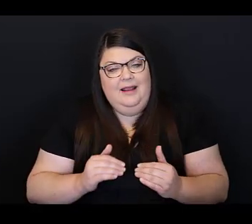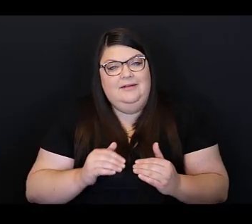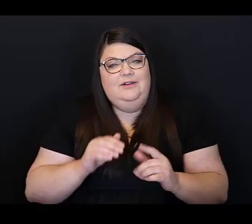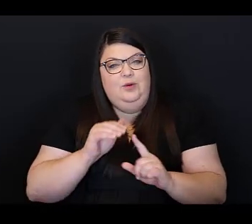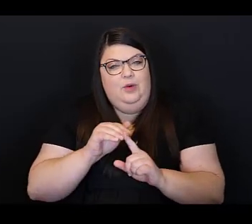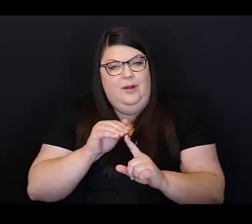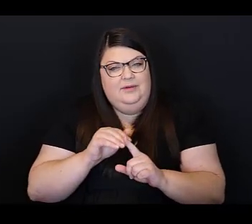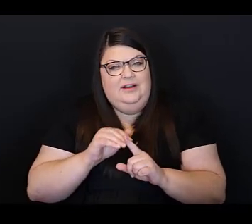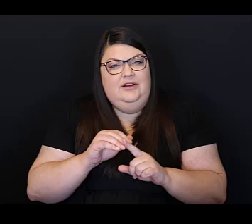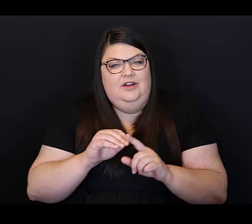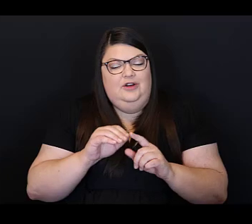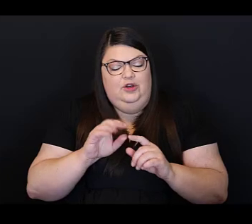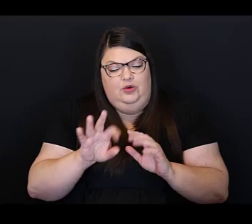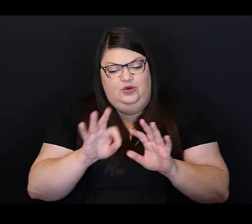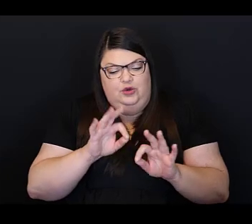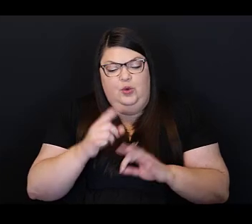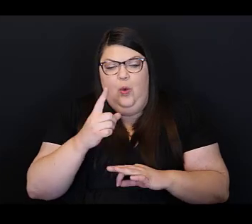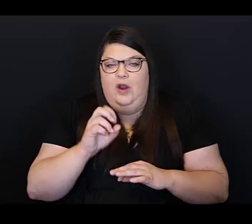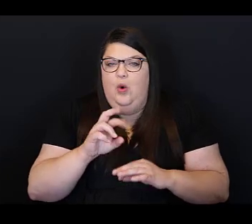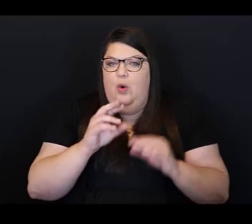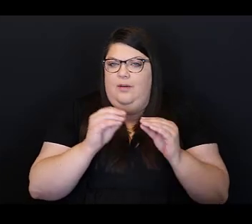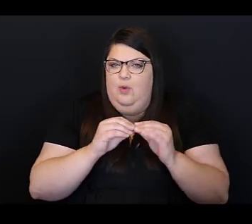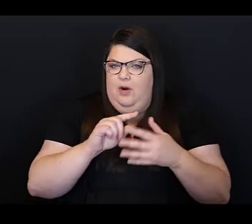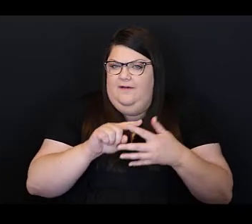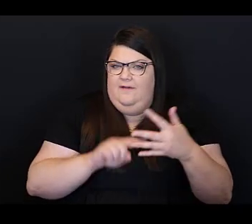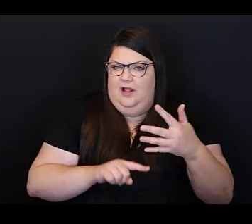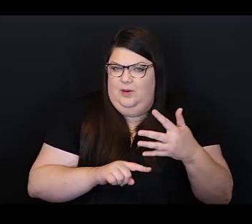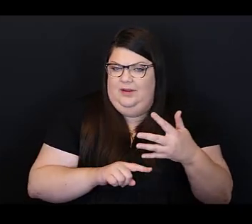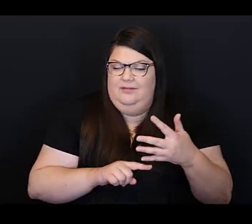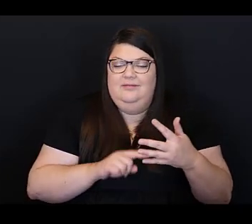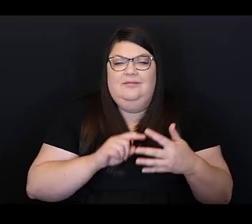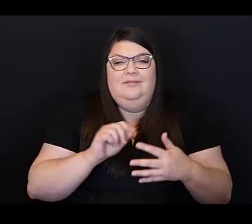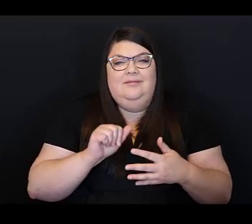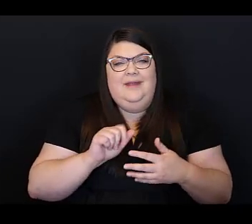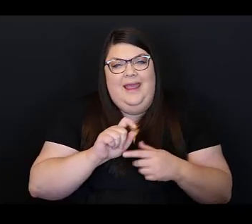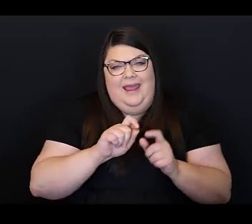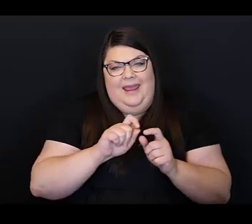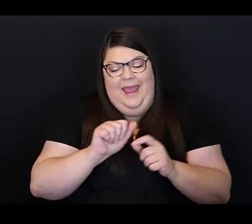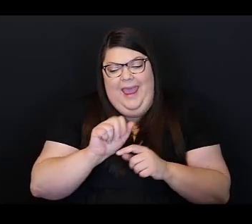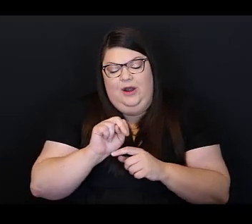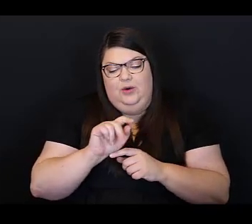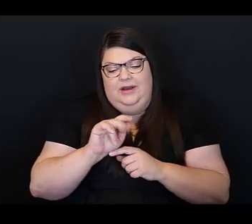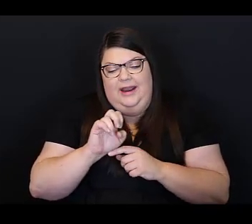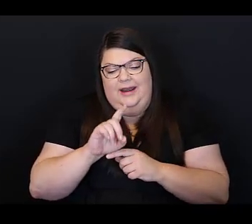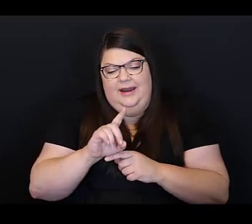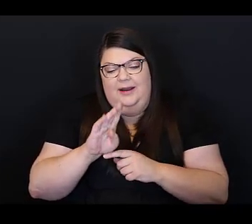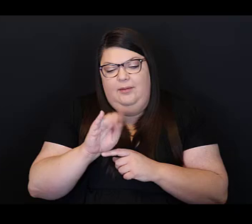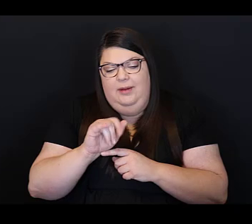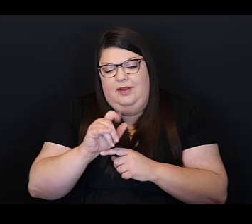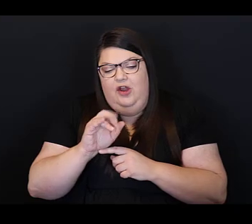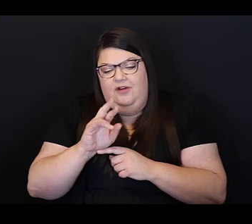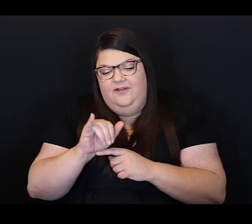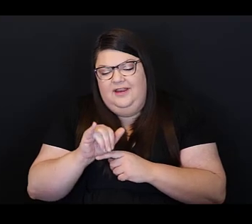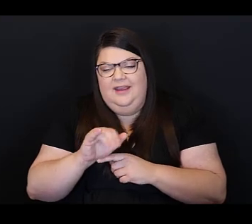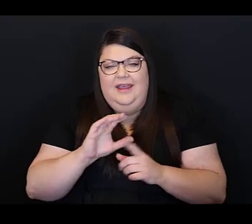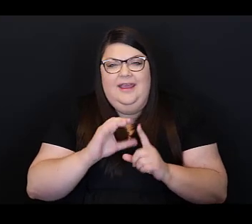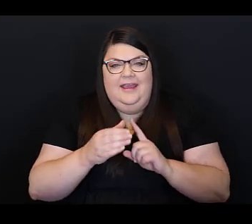for the material from the following options: annotated bibliography, case study, curriculum,